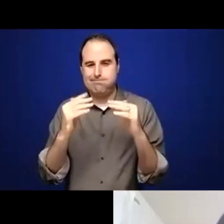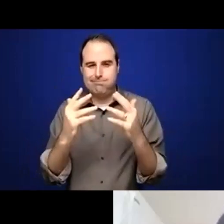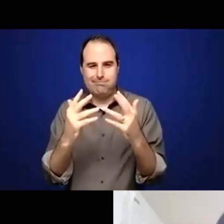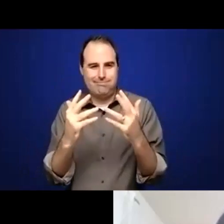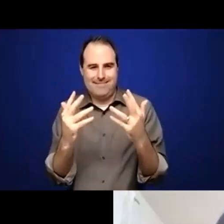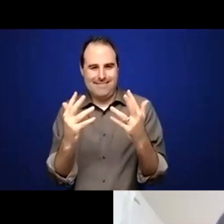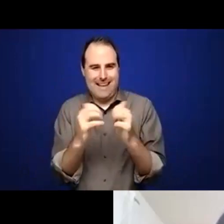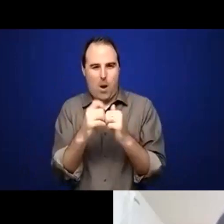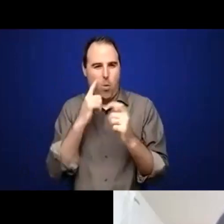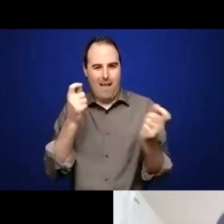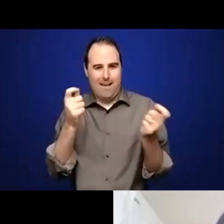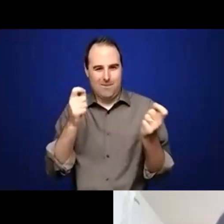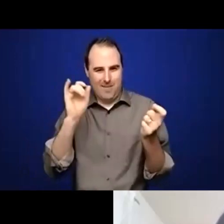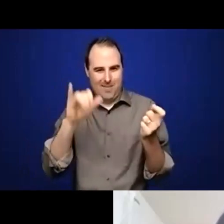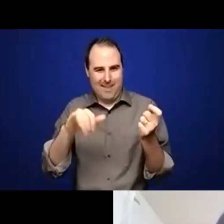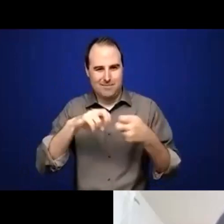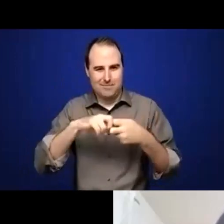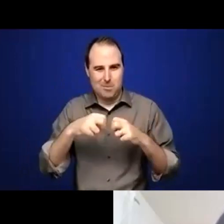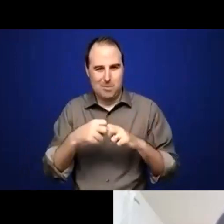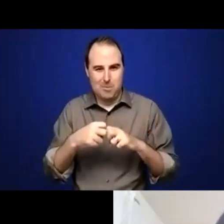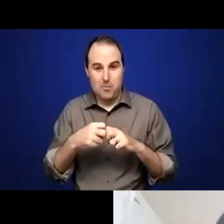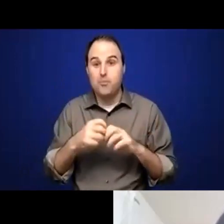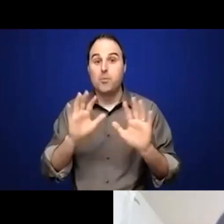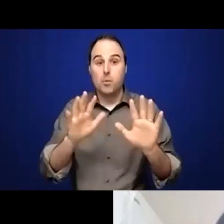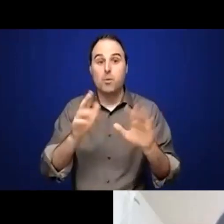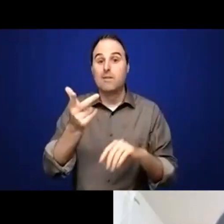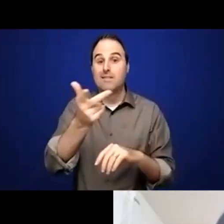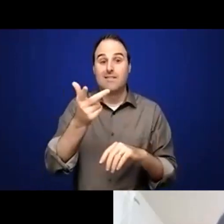So similarly, all of you engaged external people